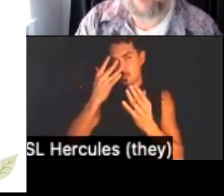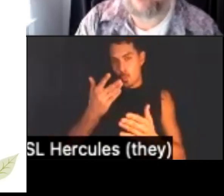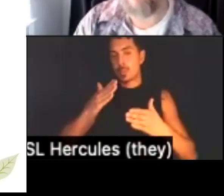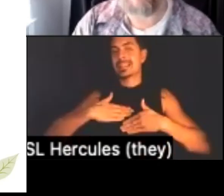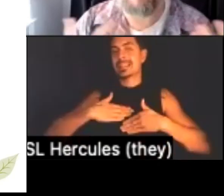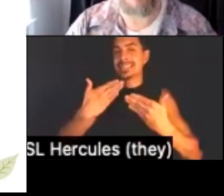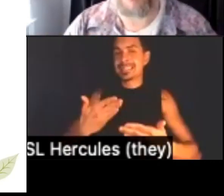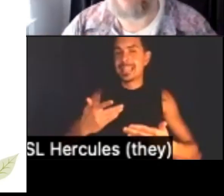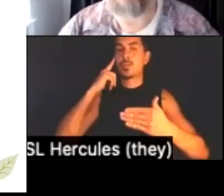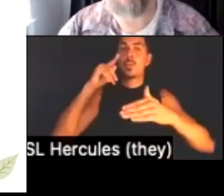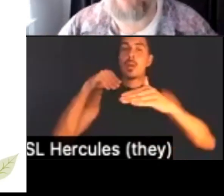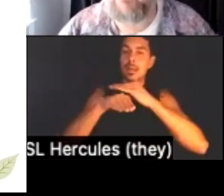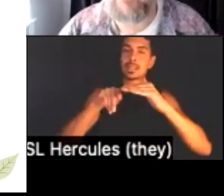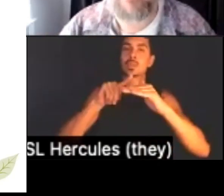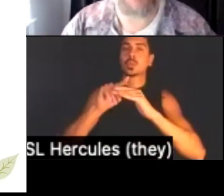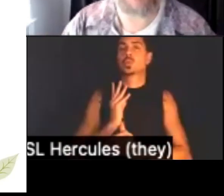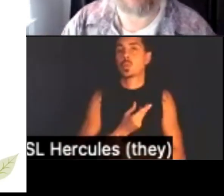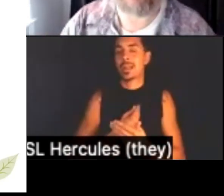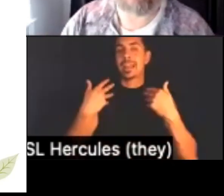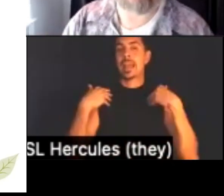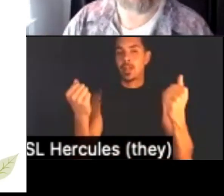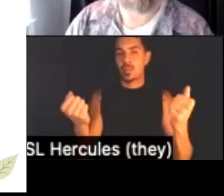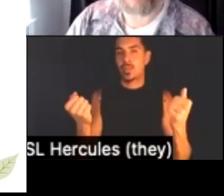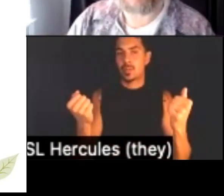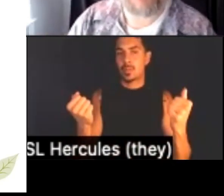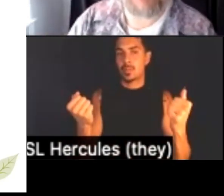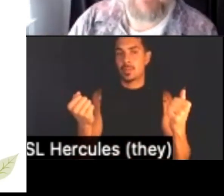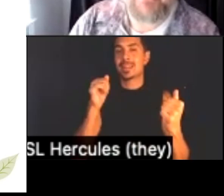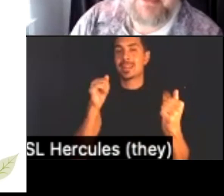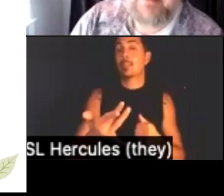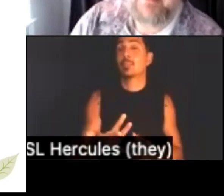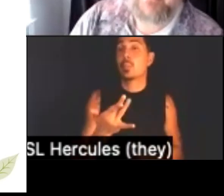It's one of the more kind of preferred models of less pathology.